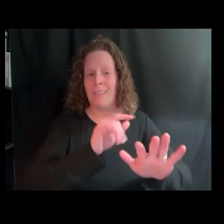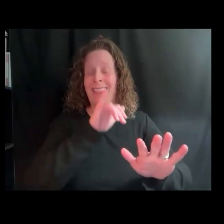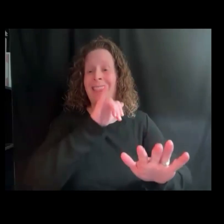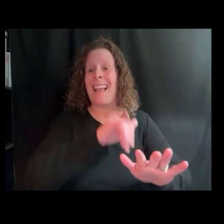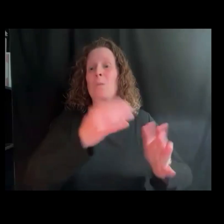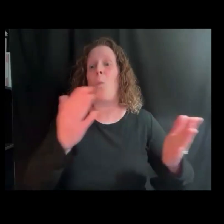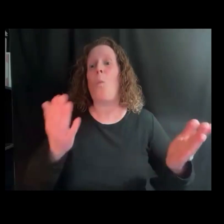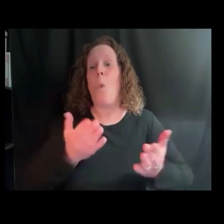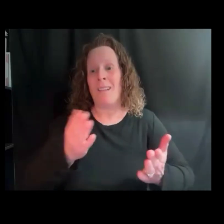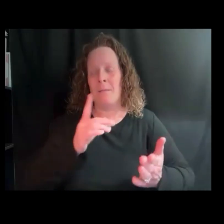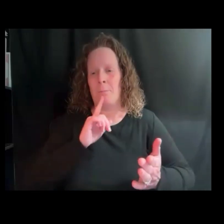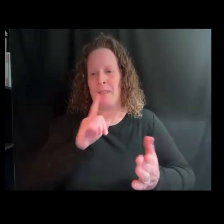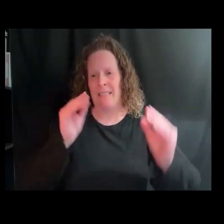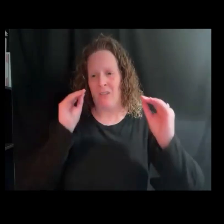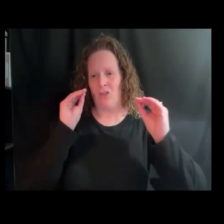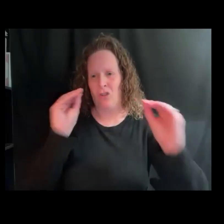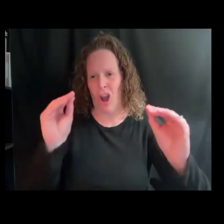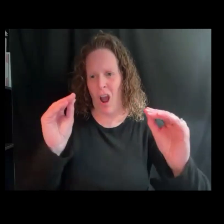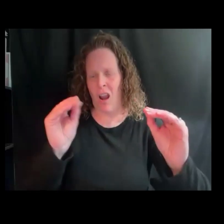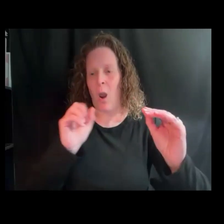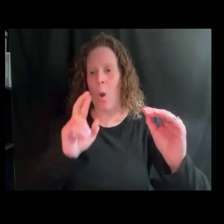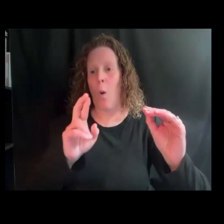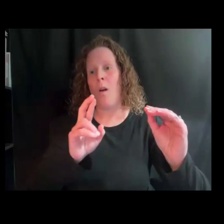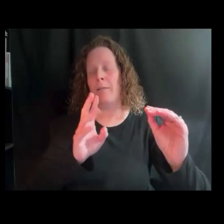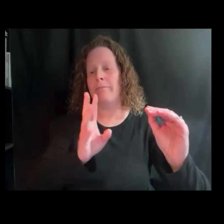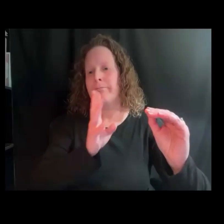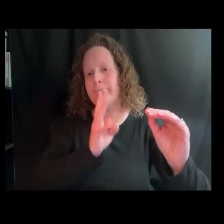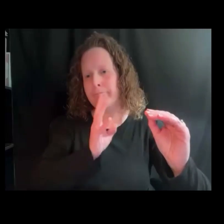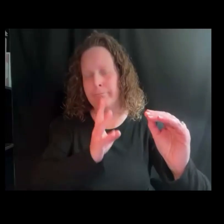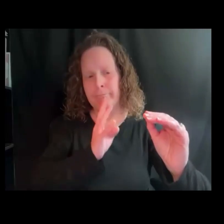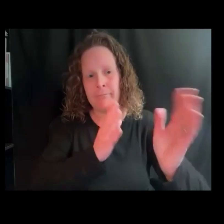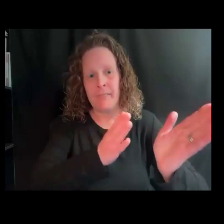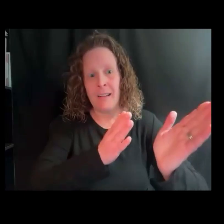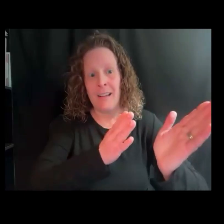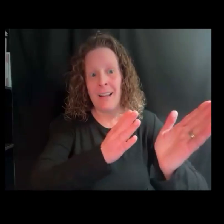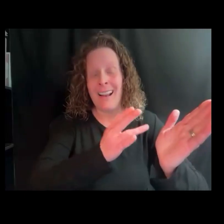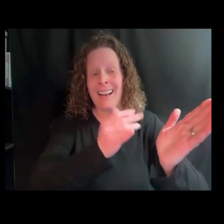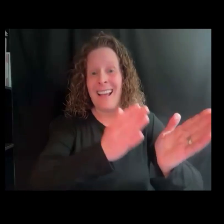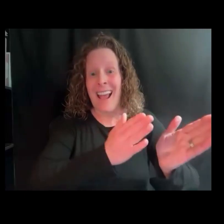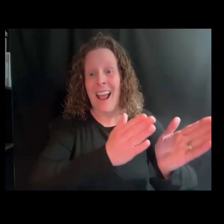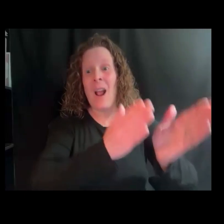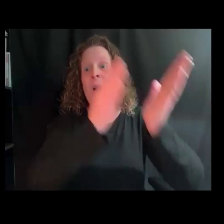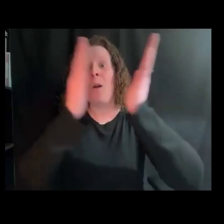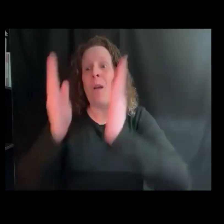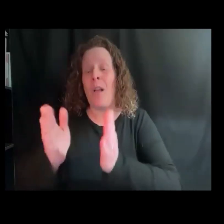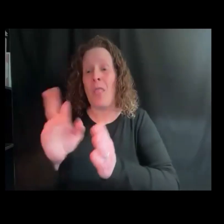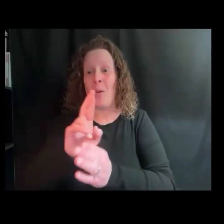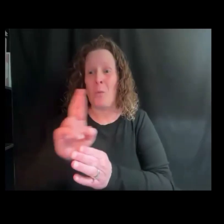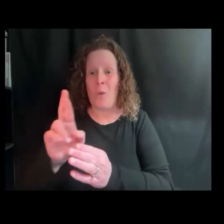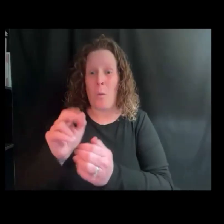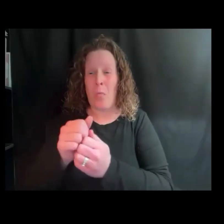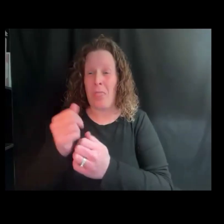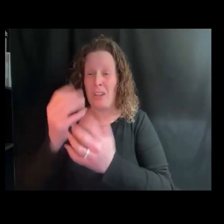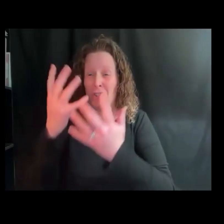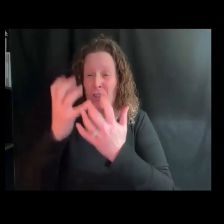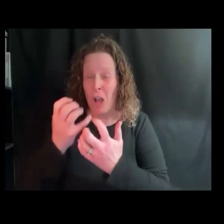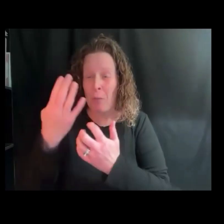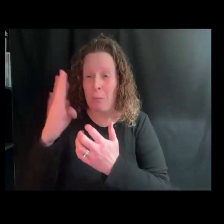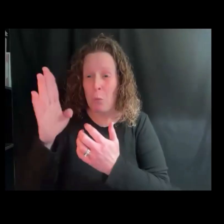the left you have all of the information and that is what is being taught. That is what is being spoken. If you look at the paragraph on